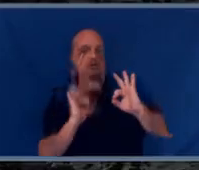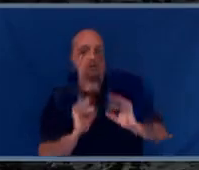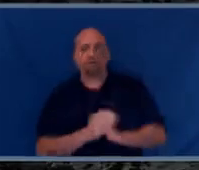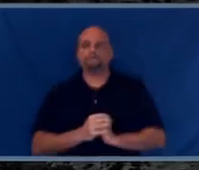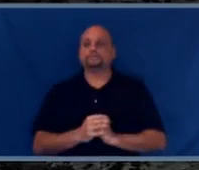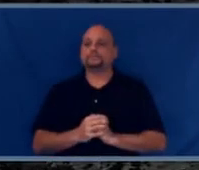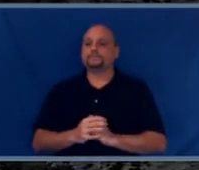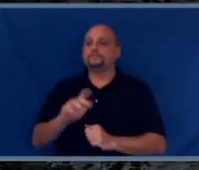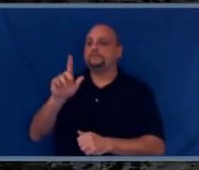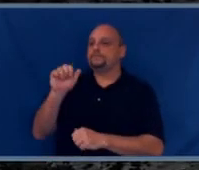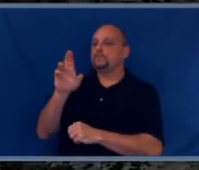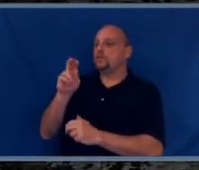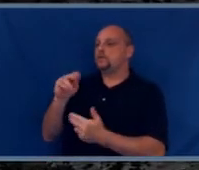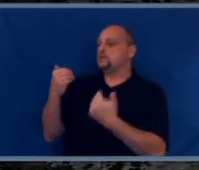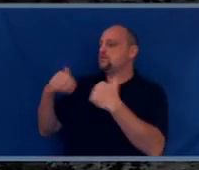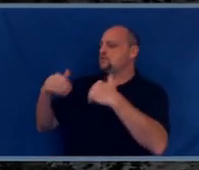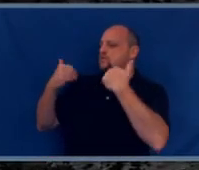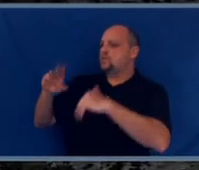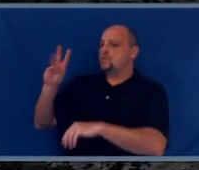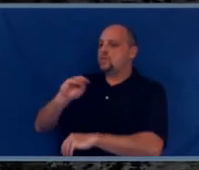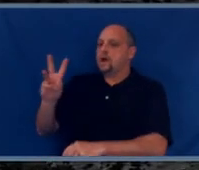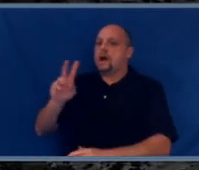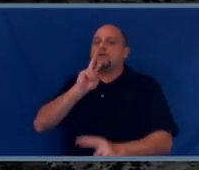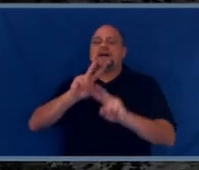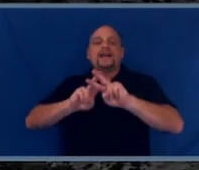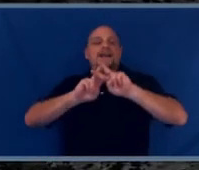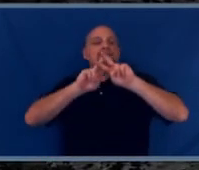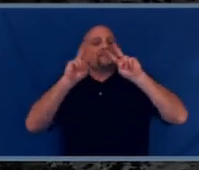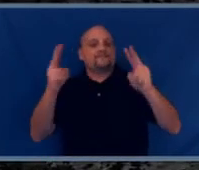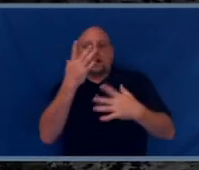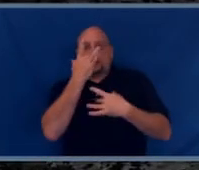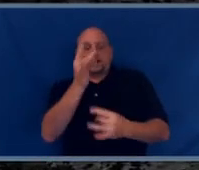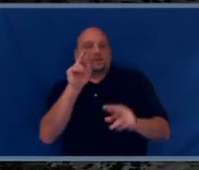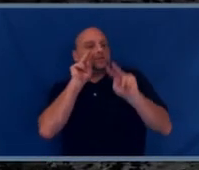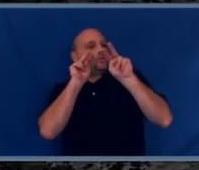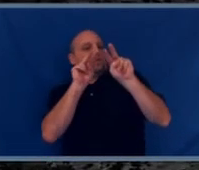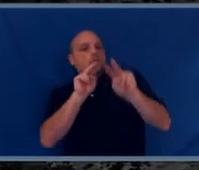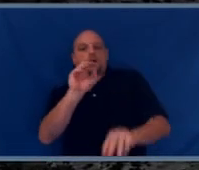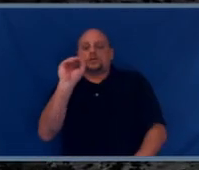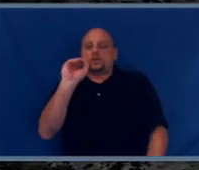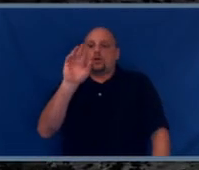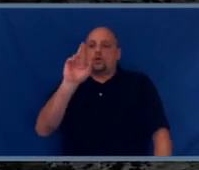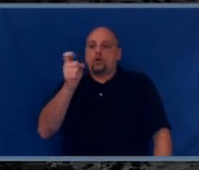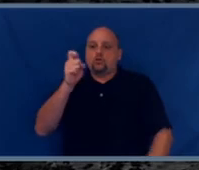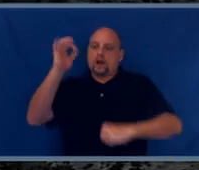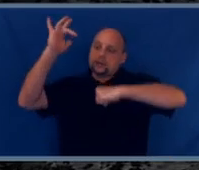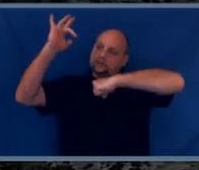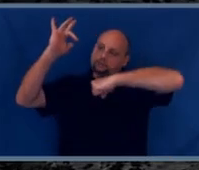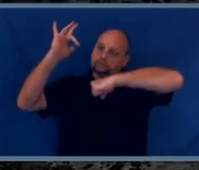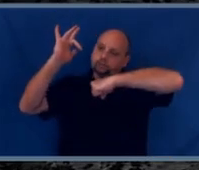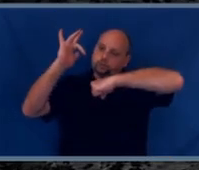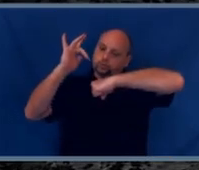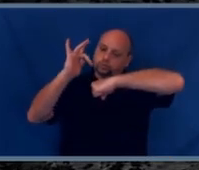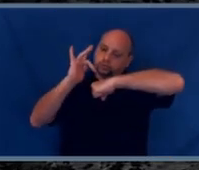IT IS SO INTERESTING TO PARK OSIRE US REX DESCEND TO THE SURFACE OF THE ASTEROID BENNU,